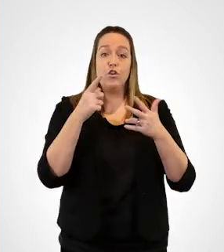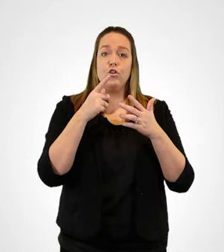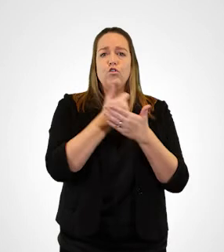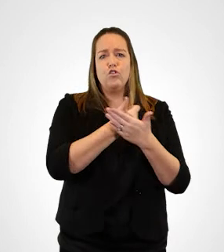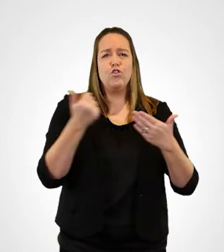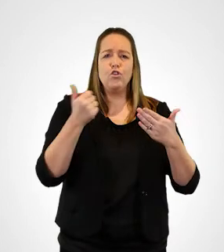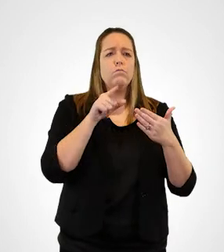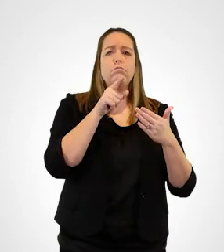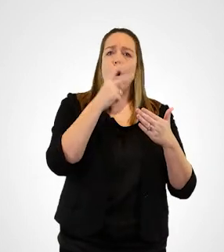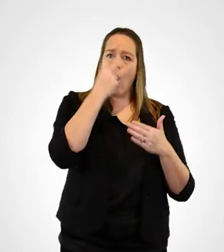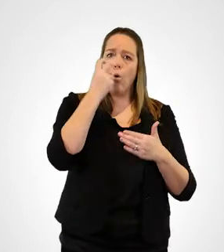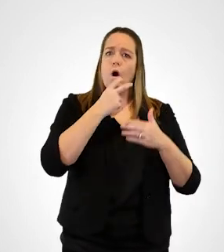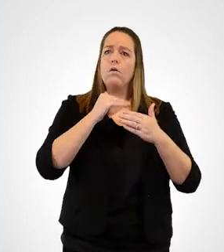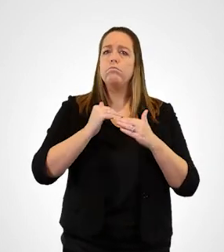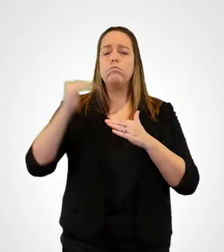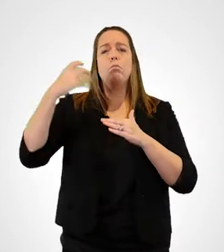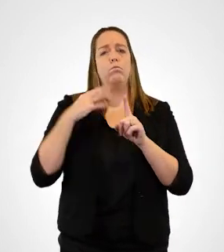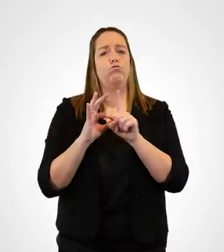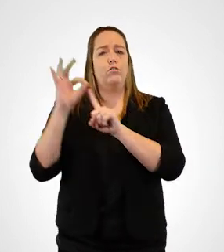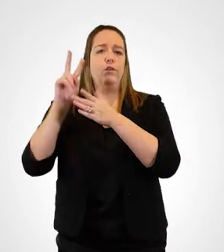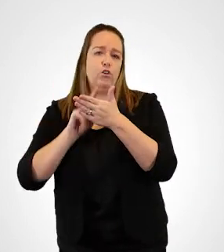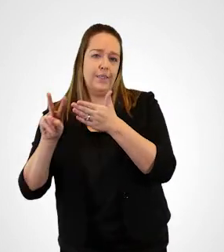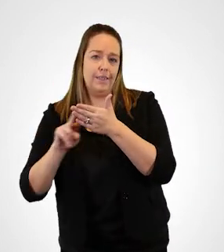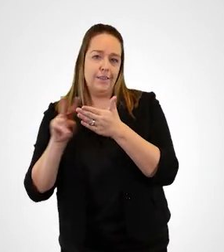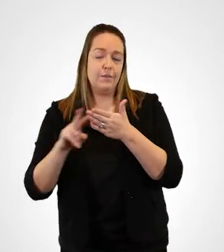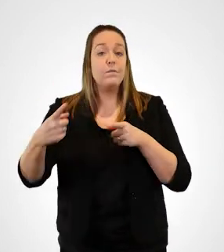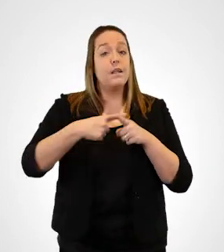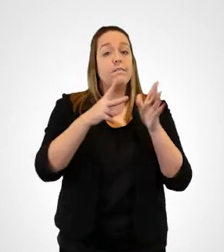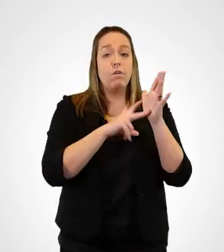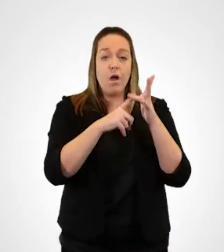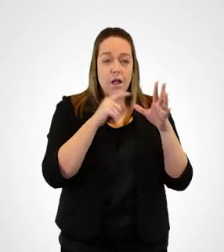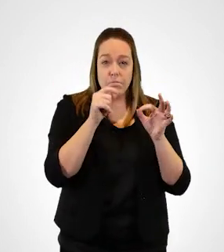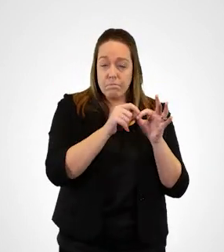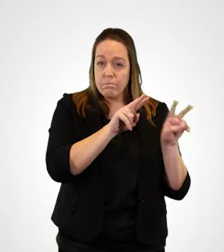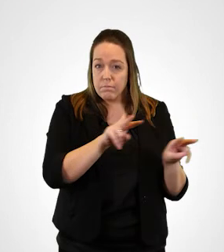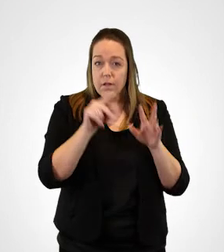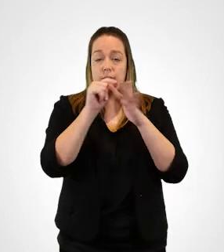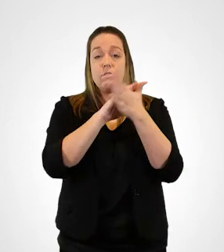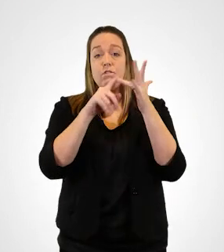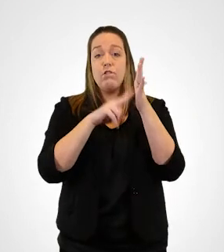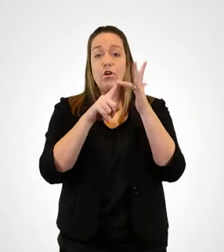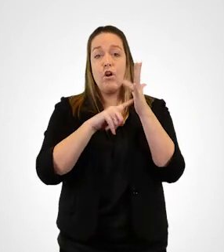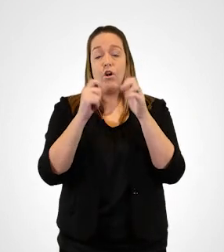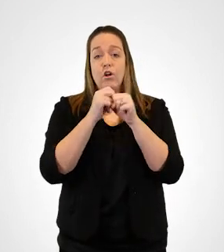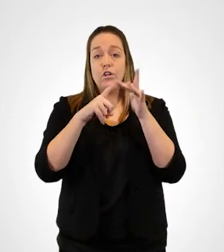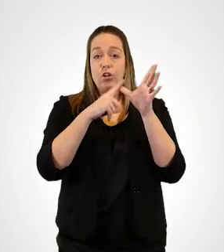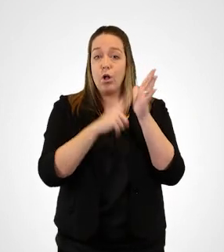you tend to read better the older you get. We looked at English vocabulary. We looked at phonological awareness.